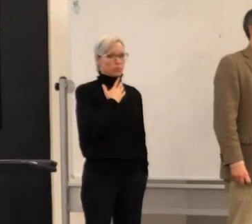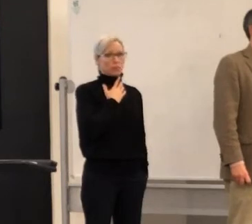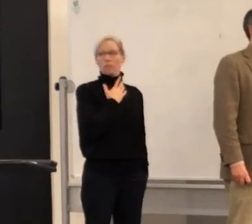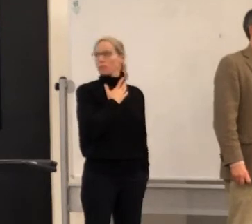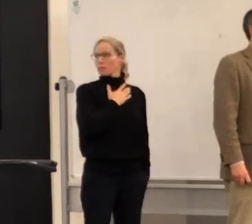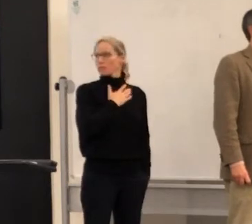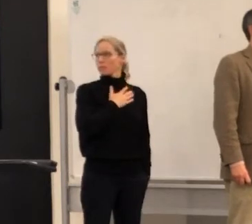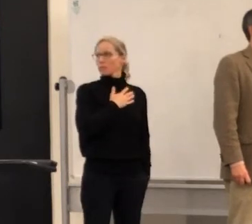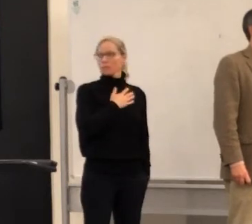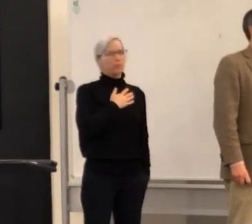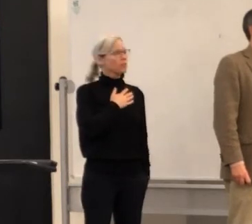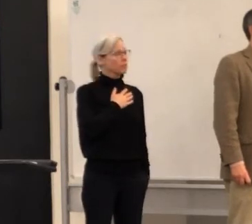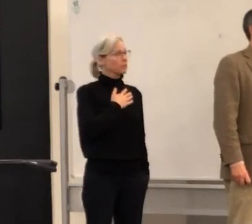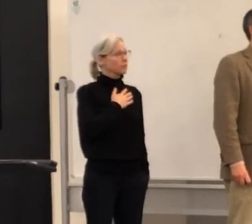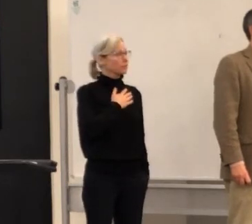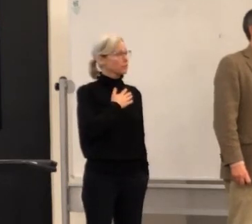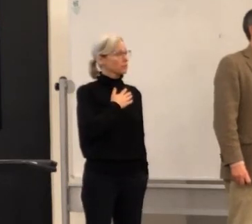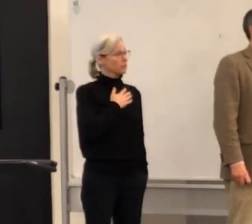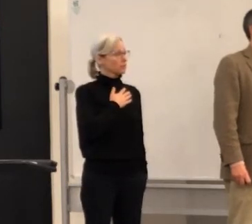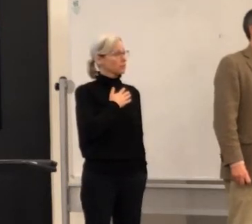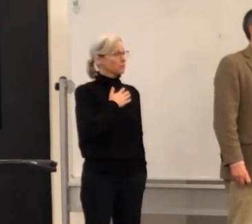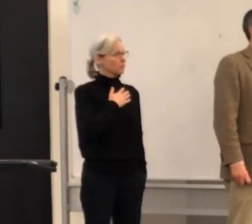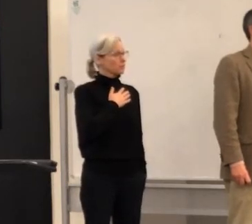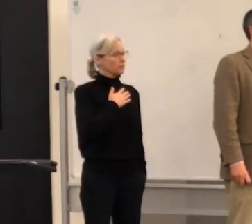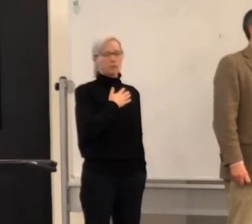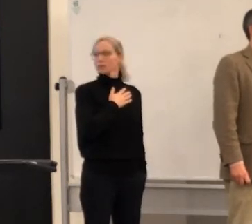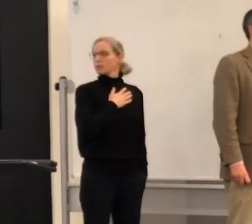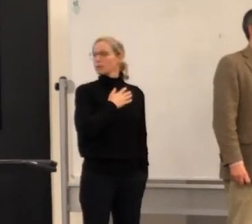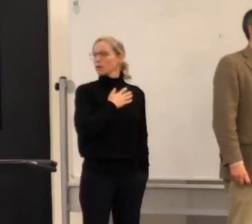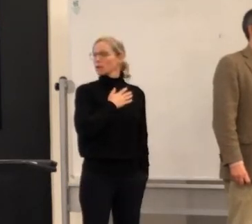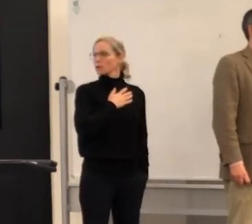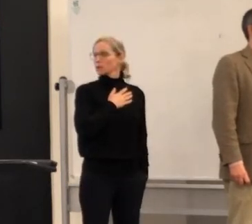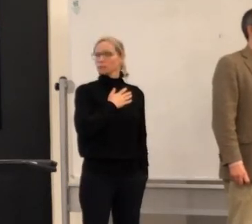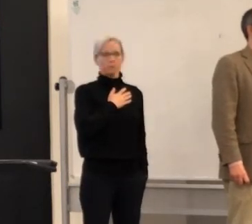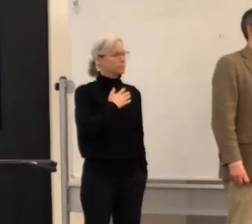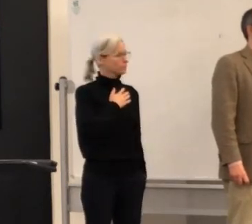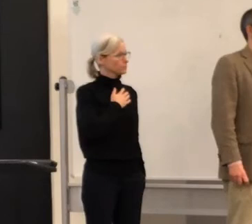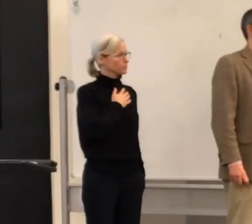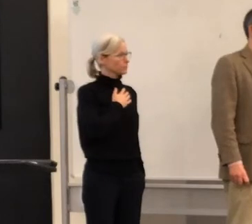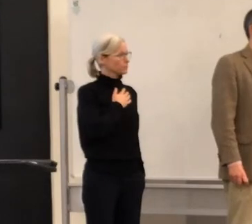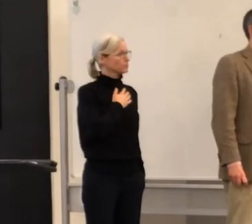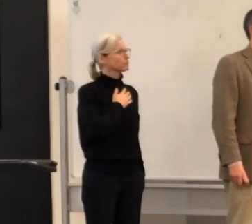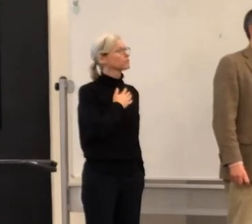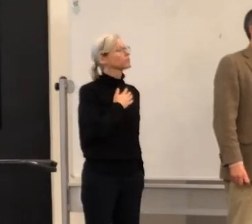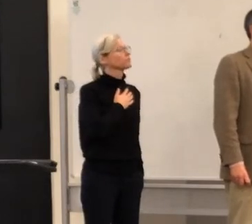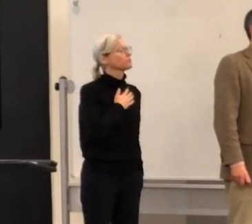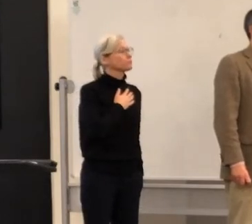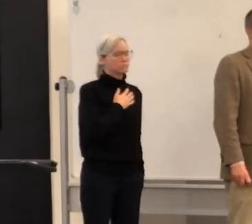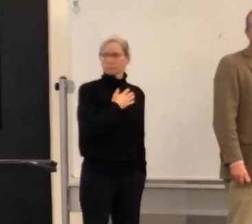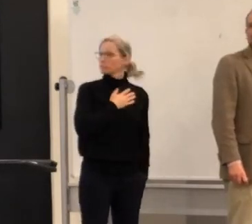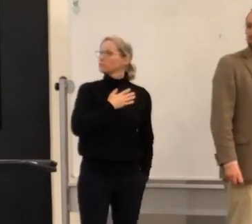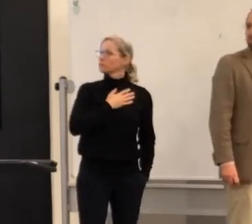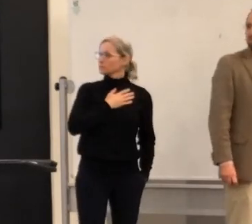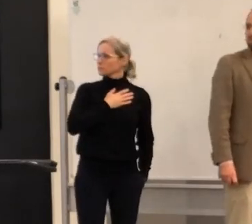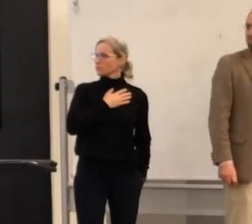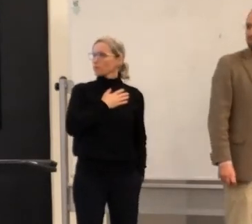hour and a half, two hour consultation for the lawyers or with you. So, I'll leave that for you to figure out the details,